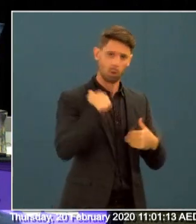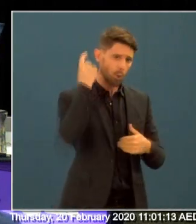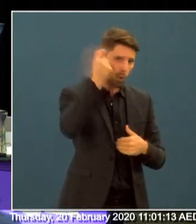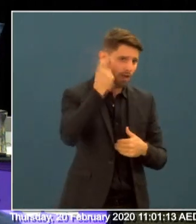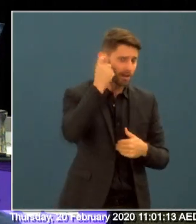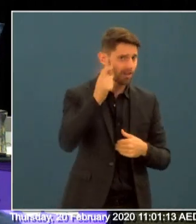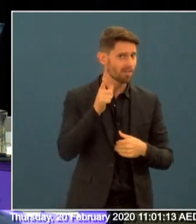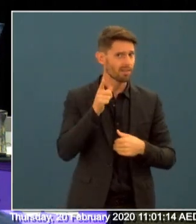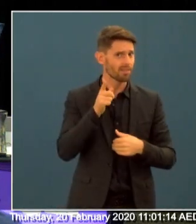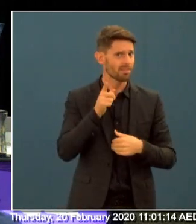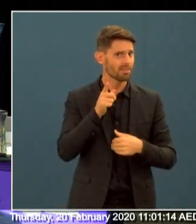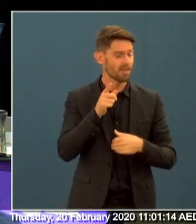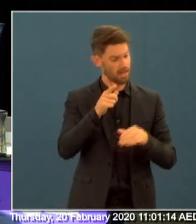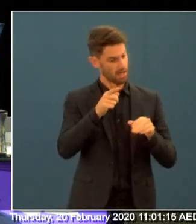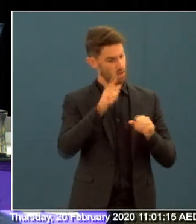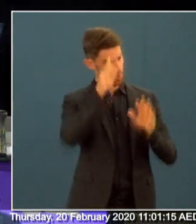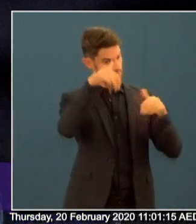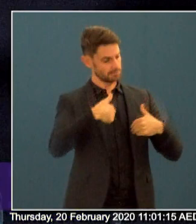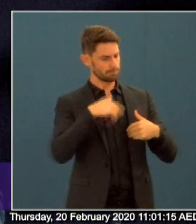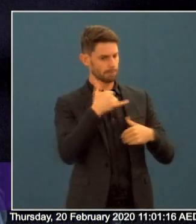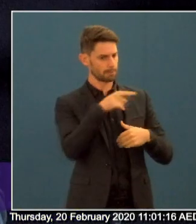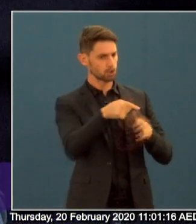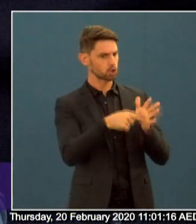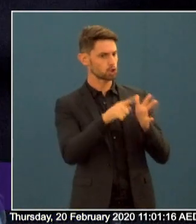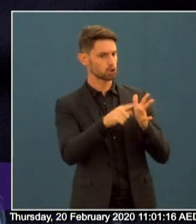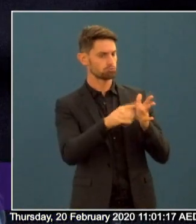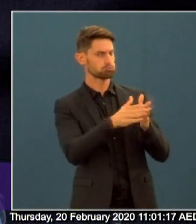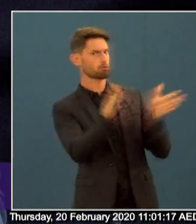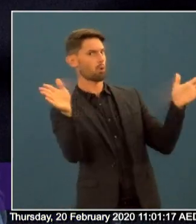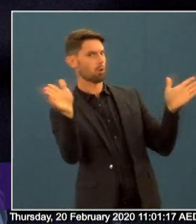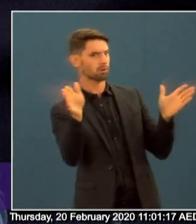that is so all encompassing? I think there is.